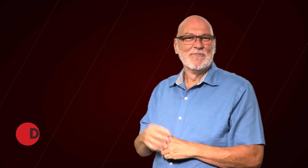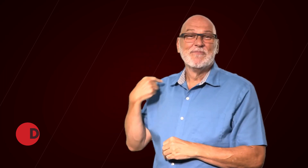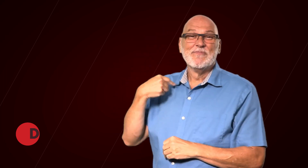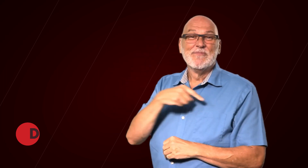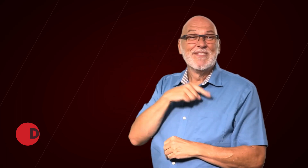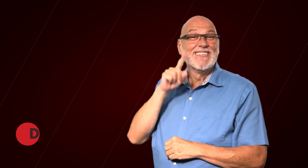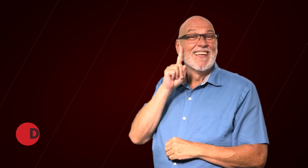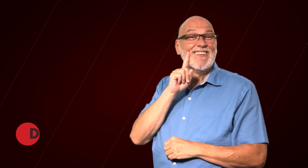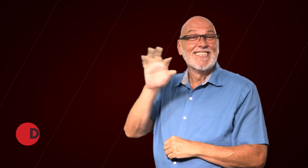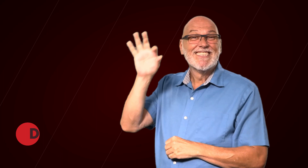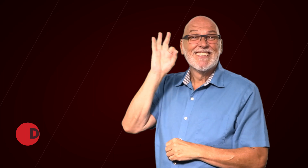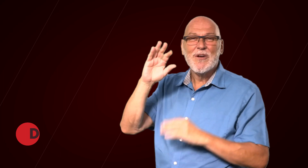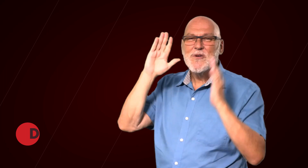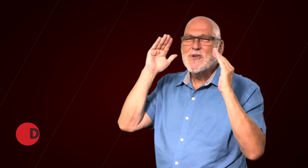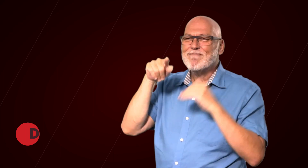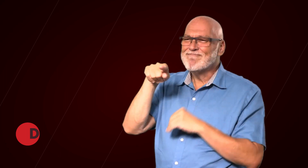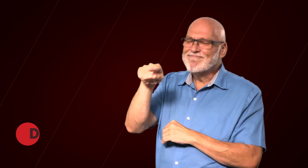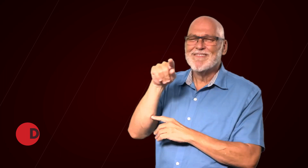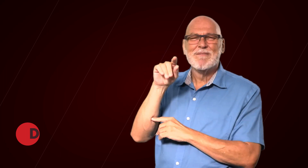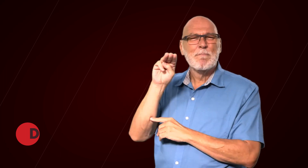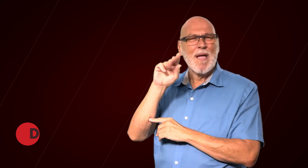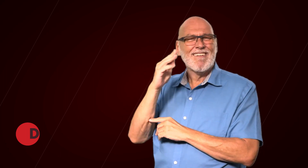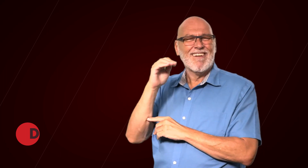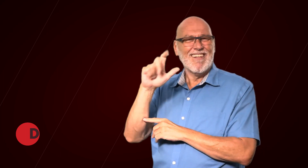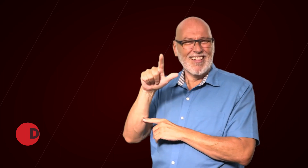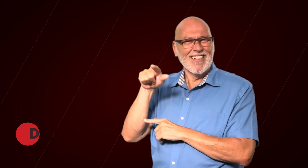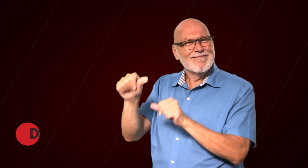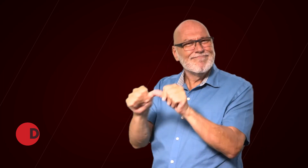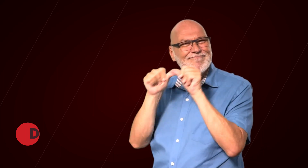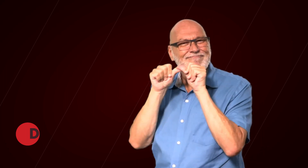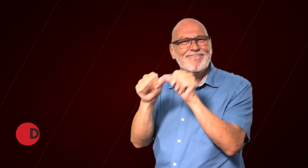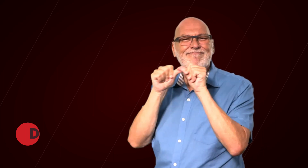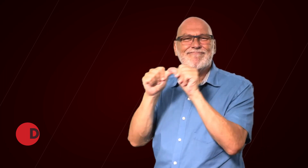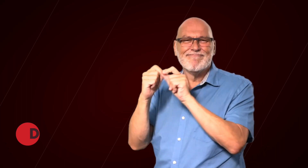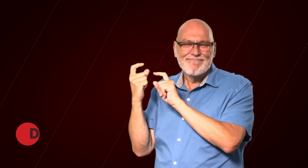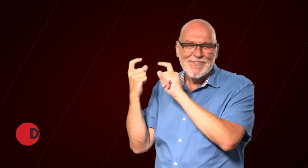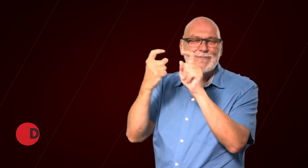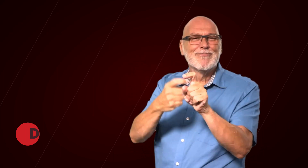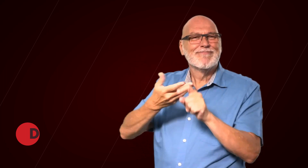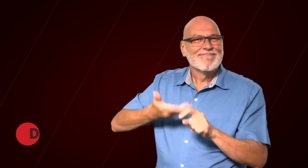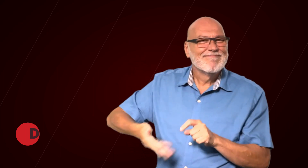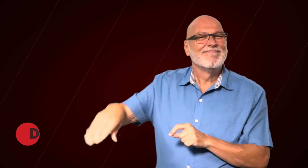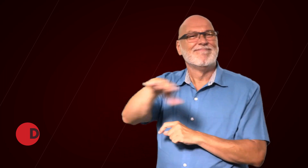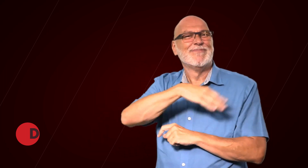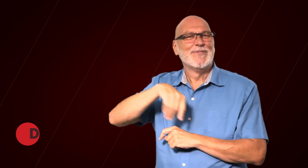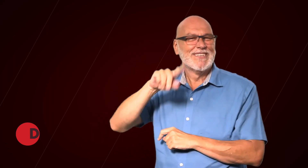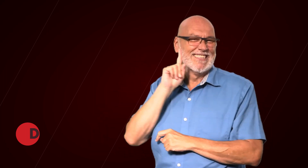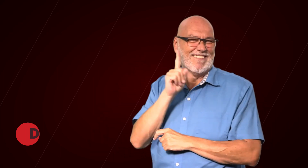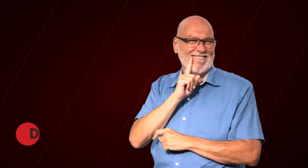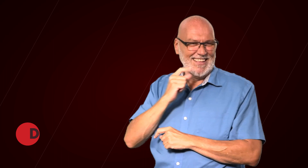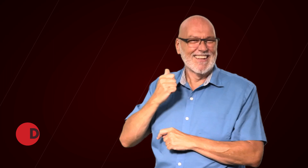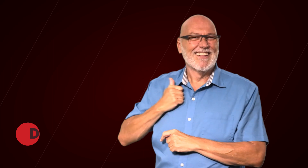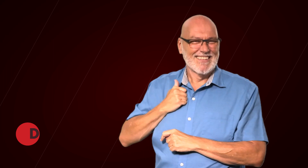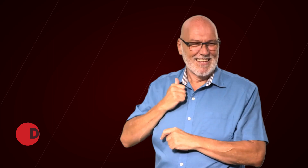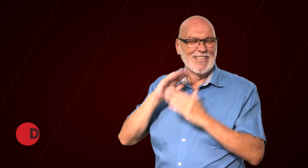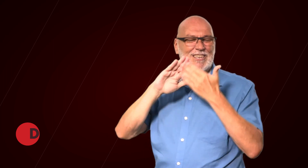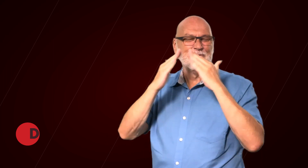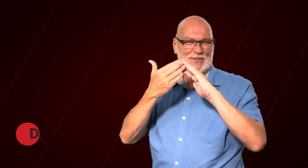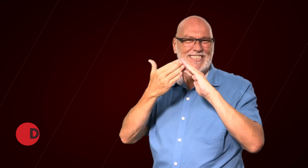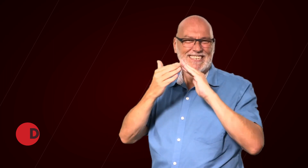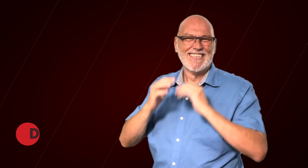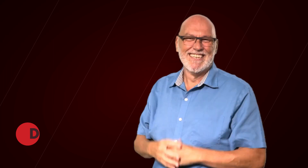DeafDots hopes that Michael will continue to contribute to the Canadian Deaf community.